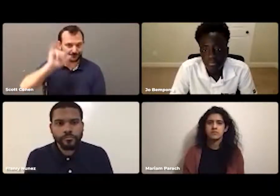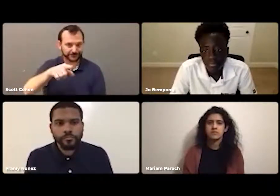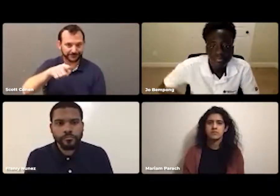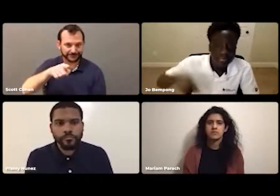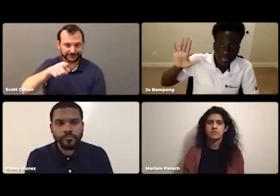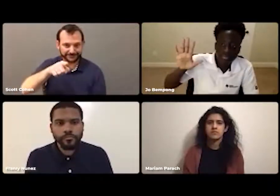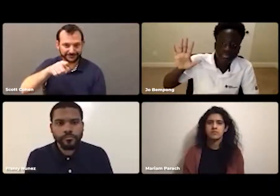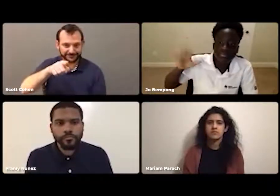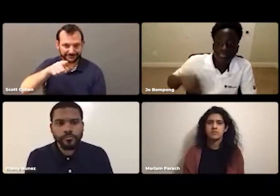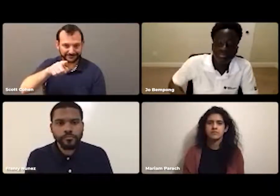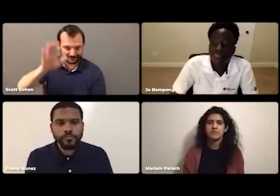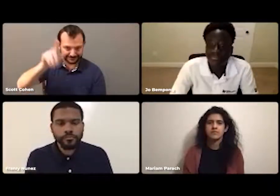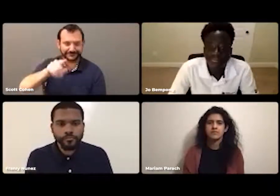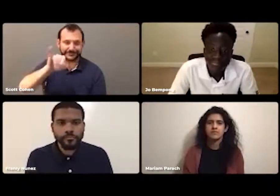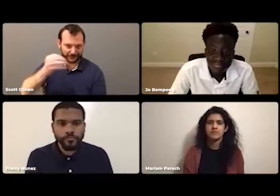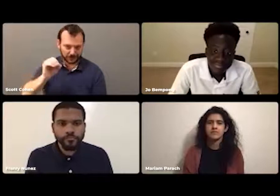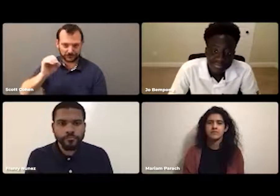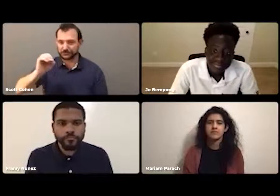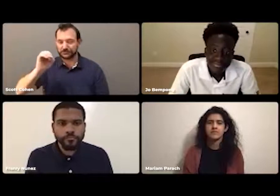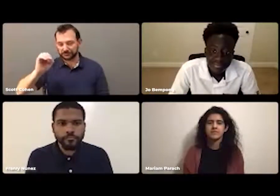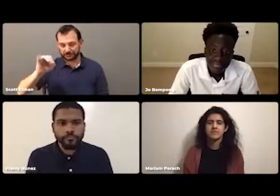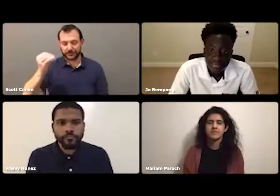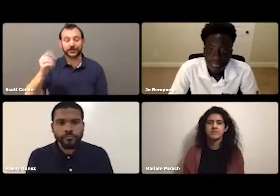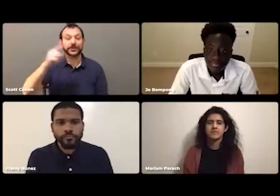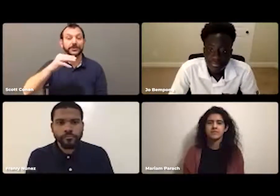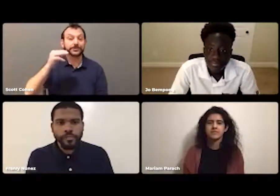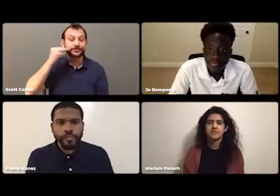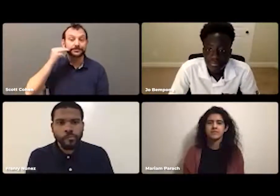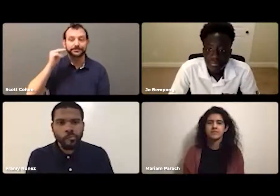Jo, raise your hand.